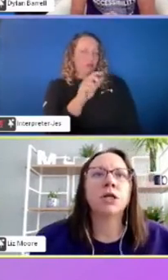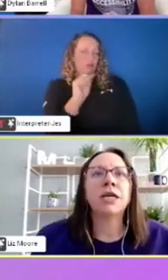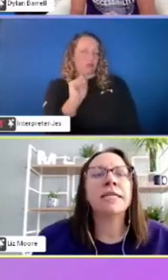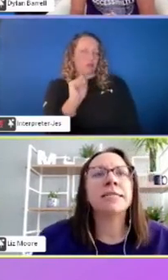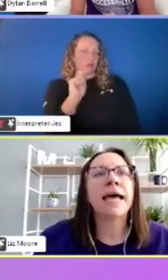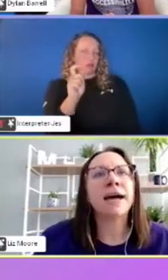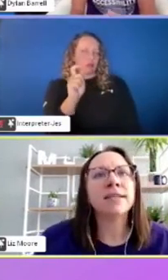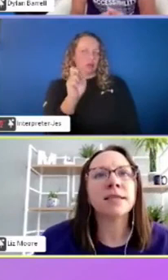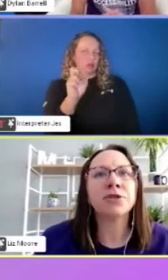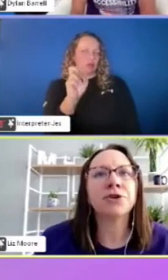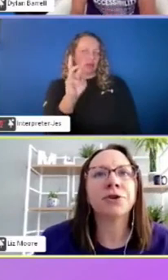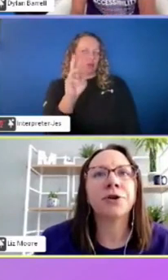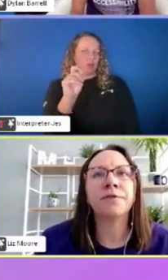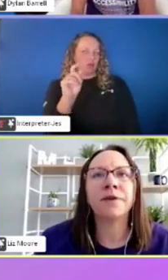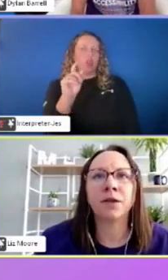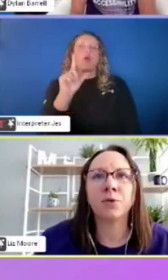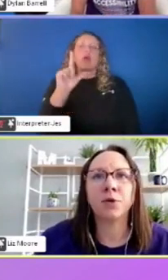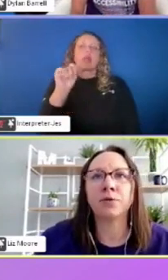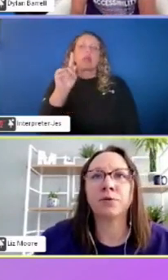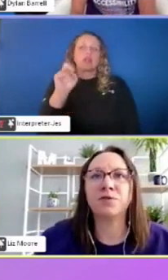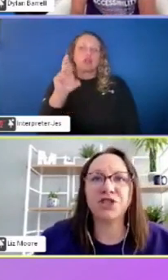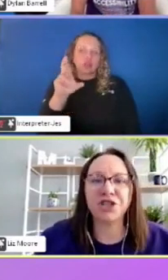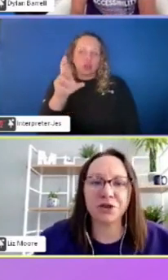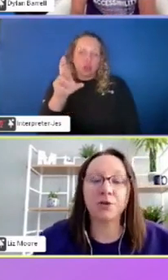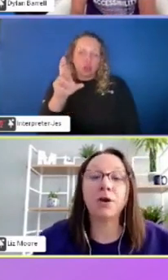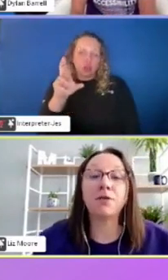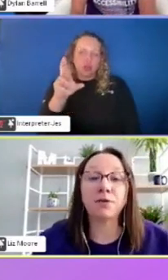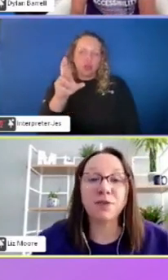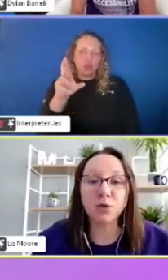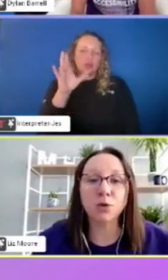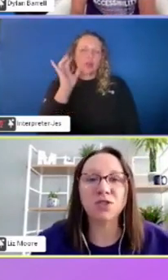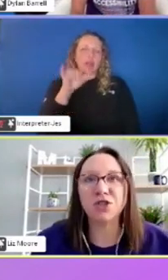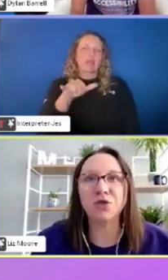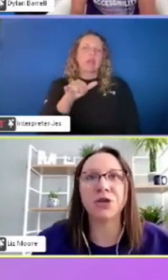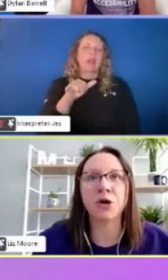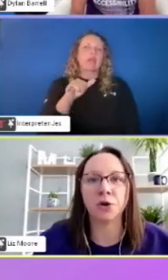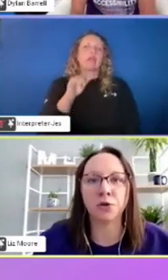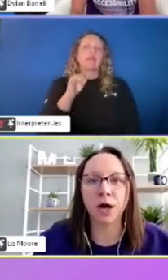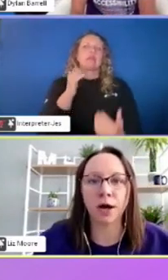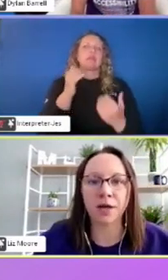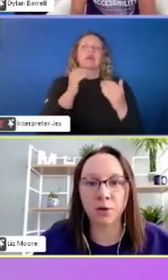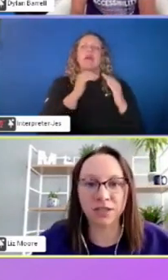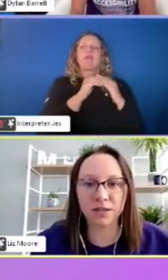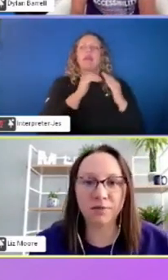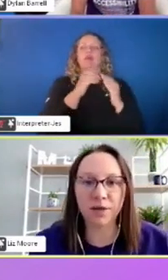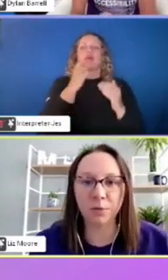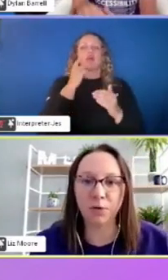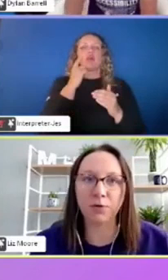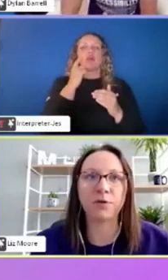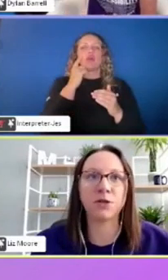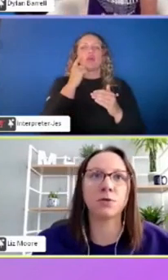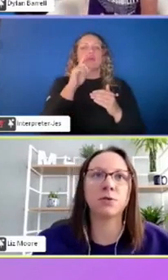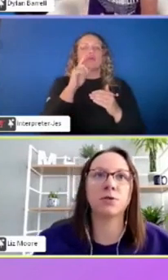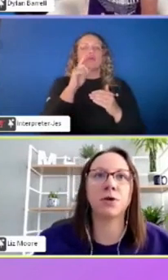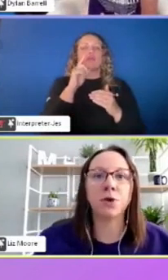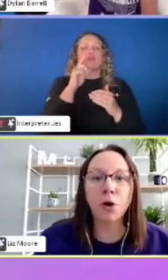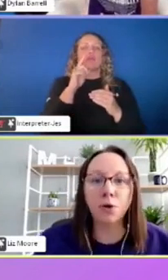"Is axe linter available for Visual Studio?" They know it's available for Visual Studio Code,